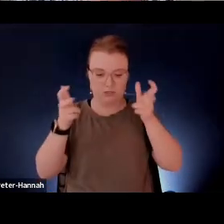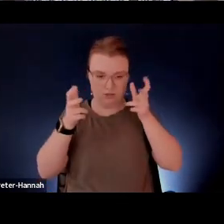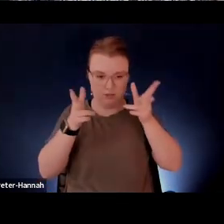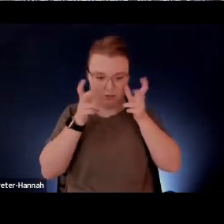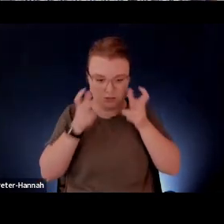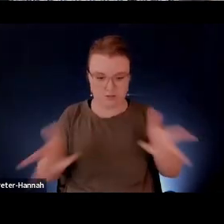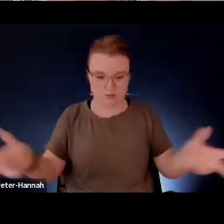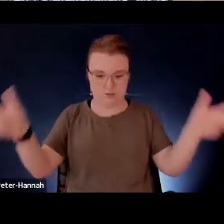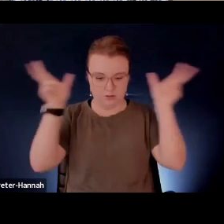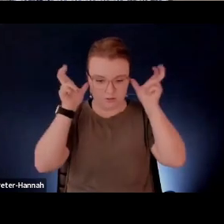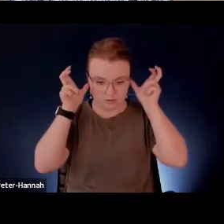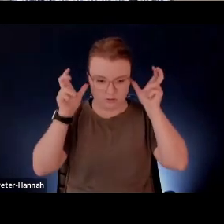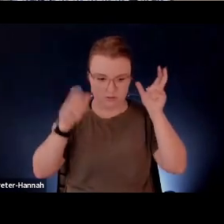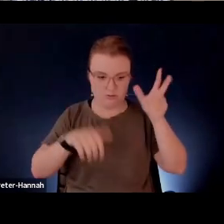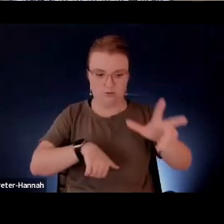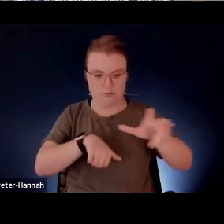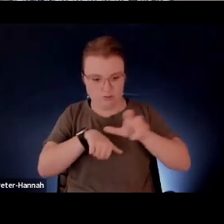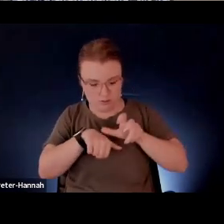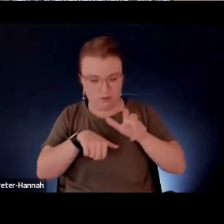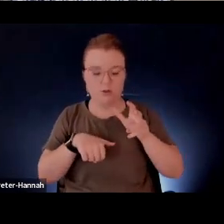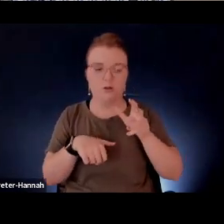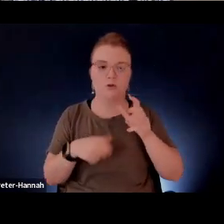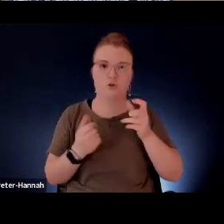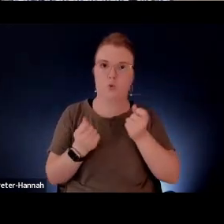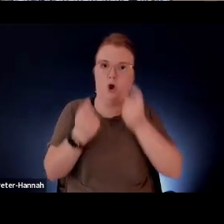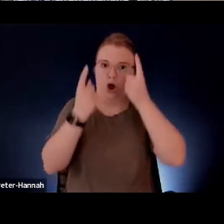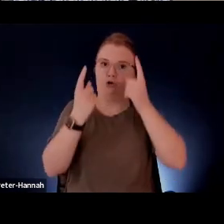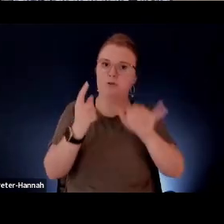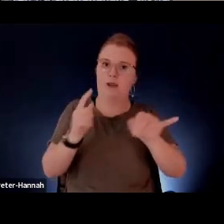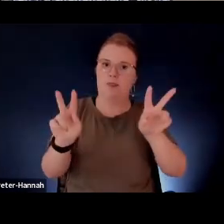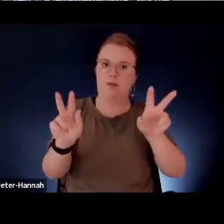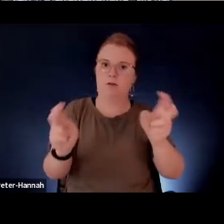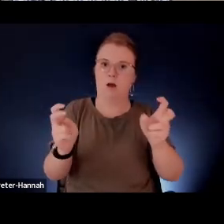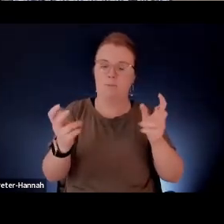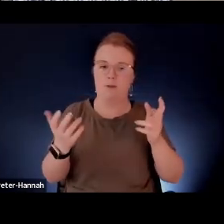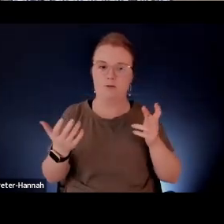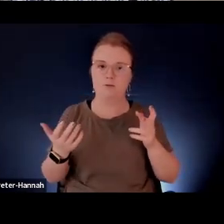or that understanding of a topic comes from your perception.